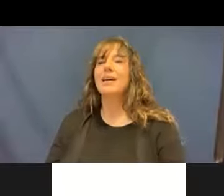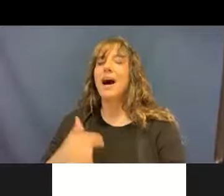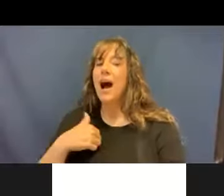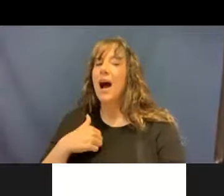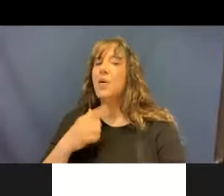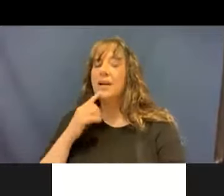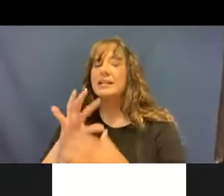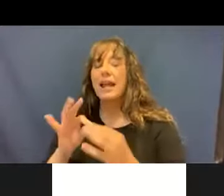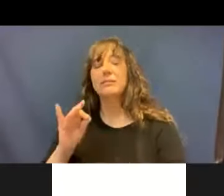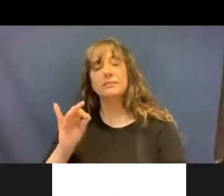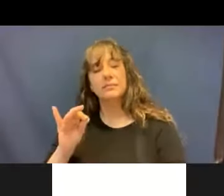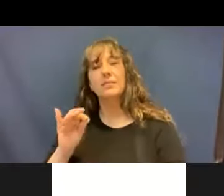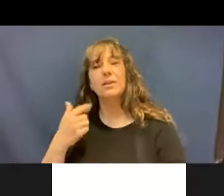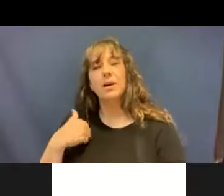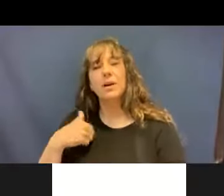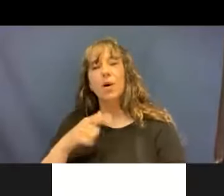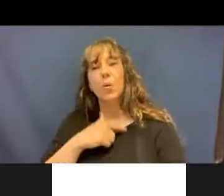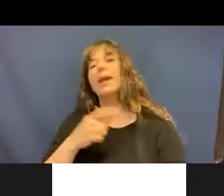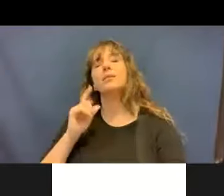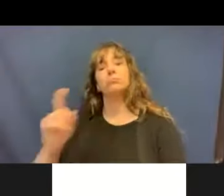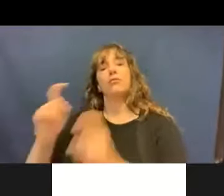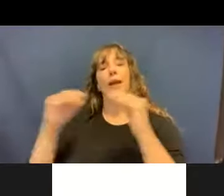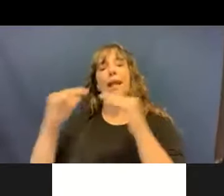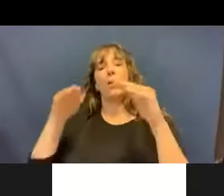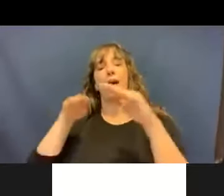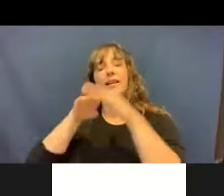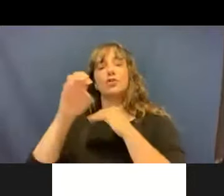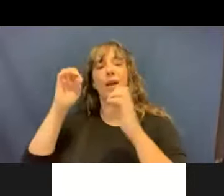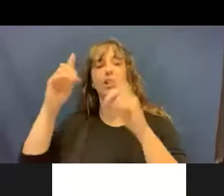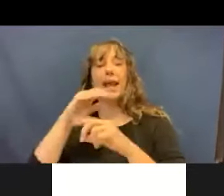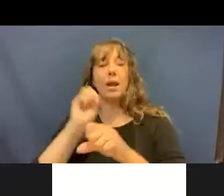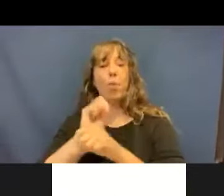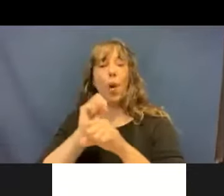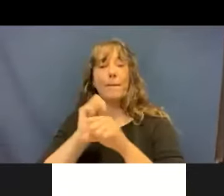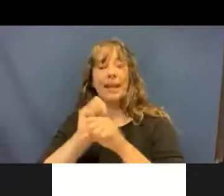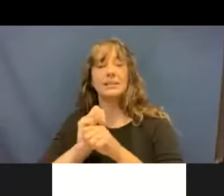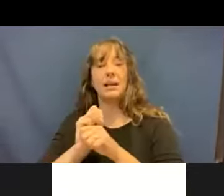are afforded equal access to education and employment, I do think that we need to apply